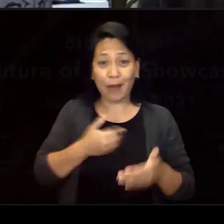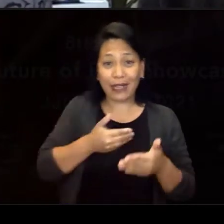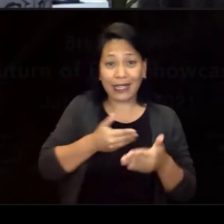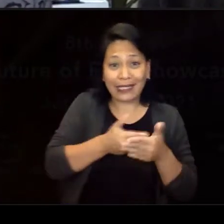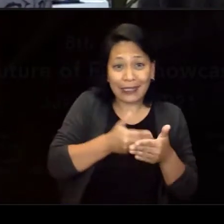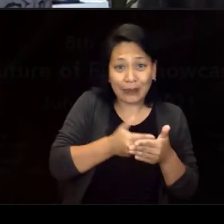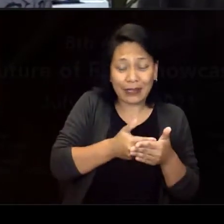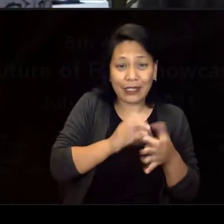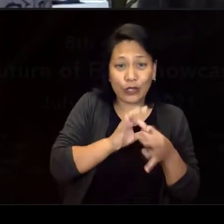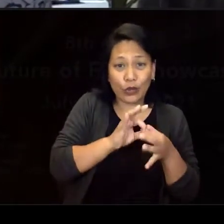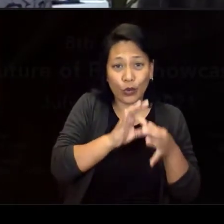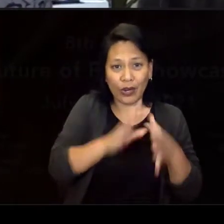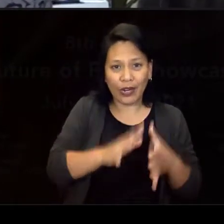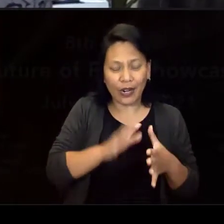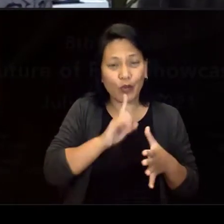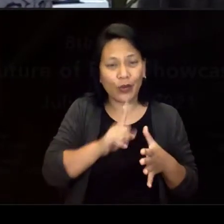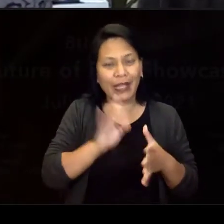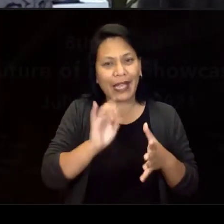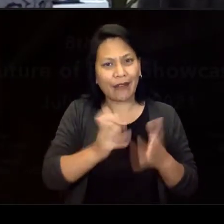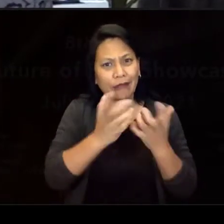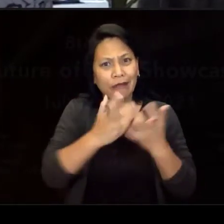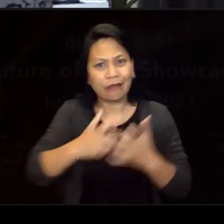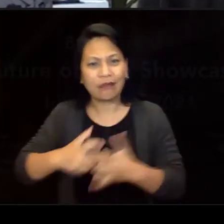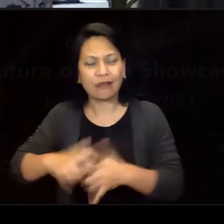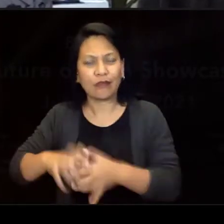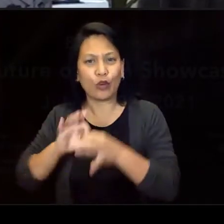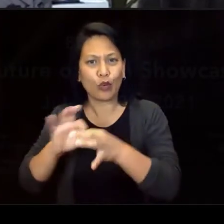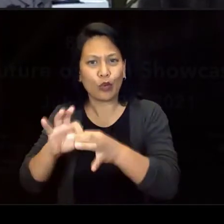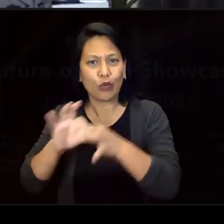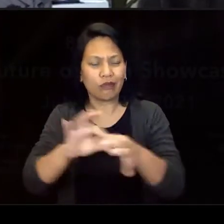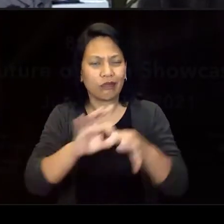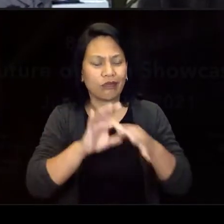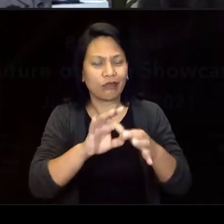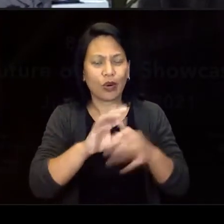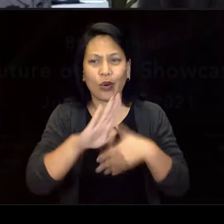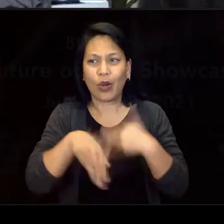It's all about coordination and working with all the different departments.